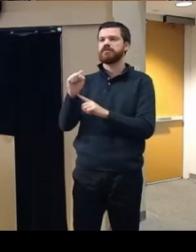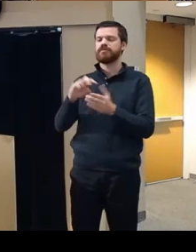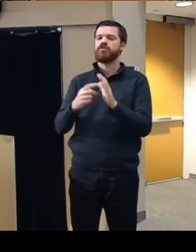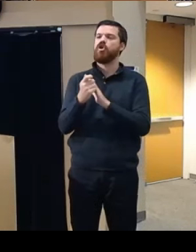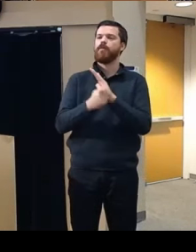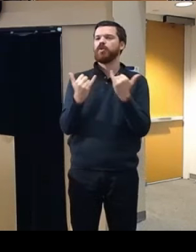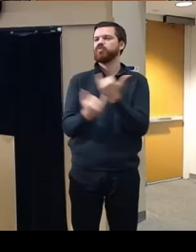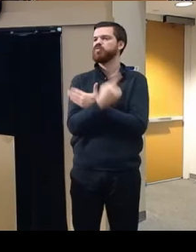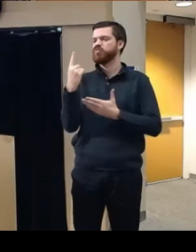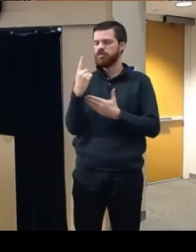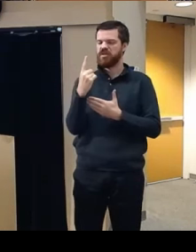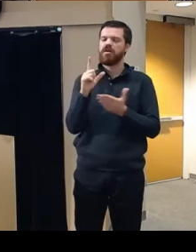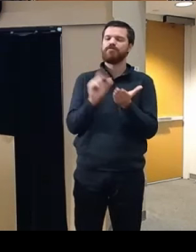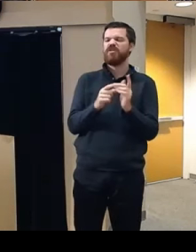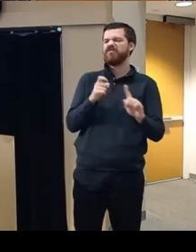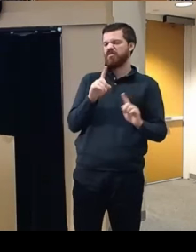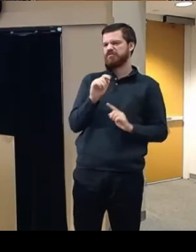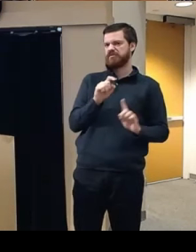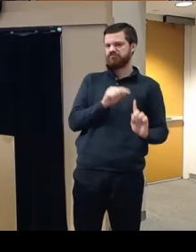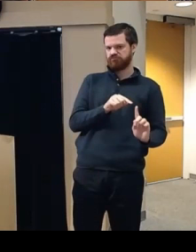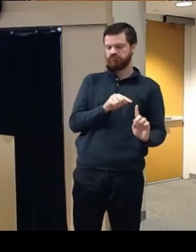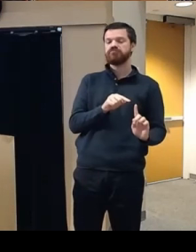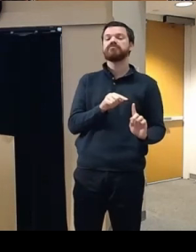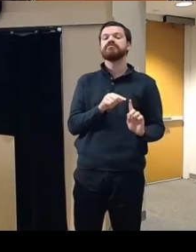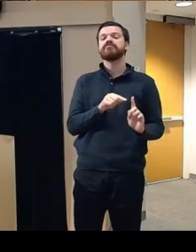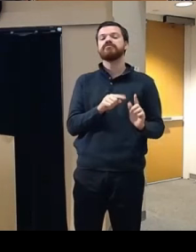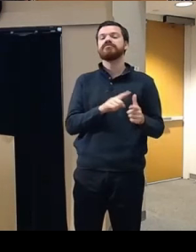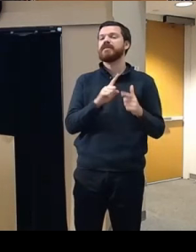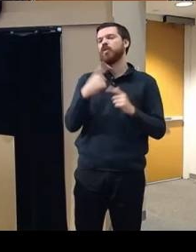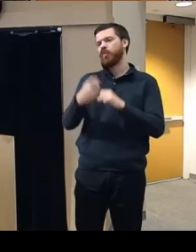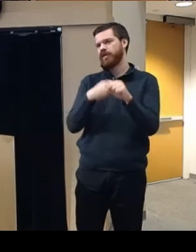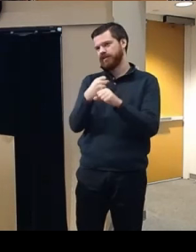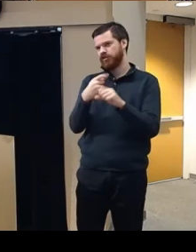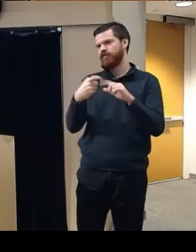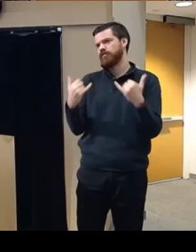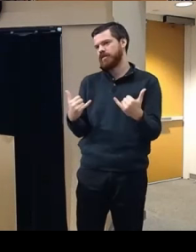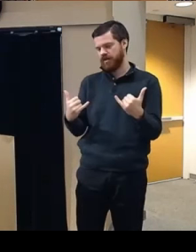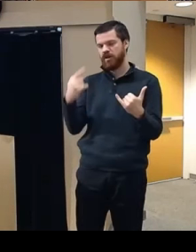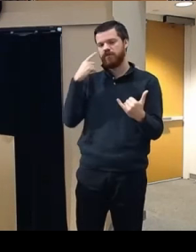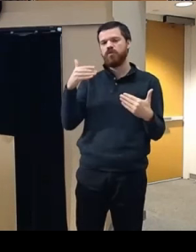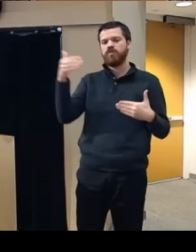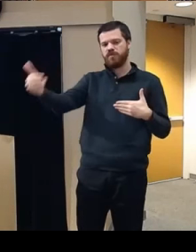as the effective from date um and then I'm going to do that year from now date for Effective 2 um